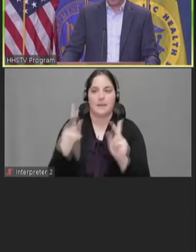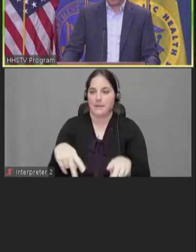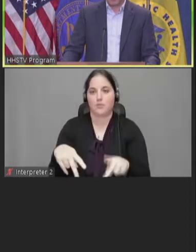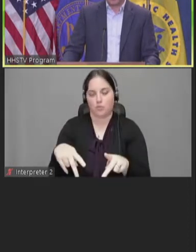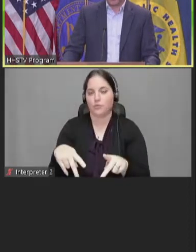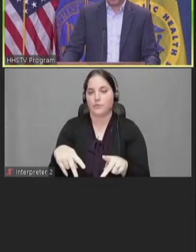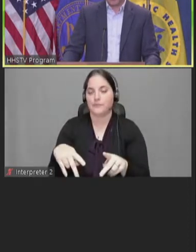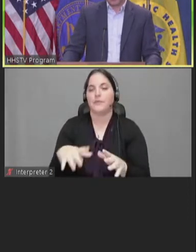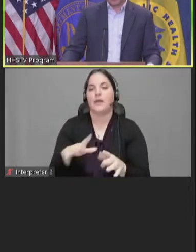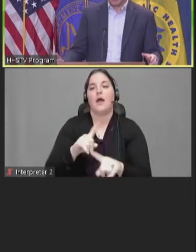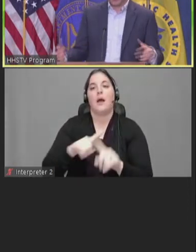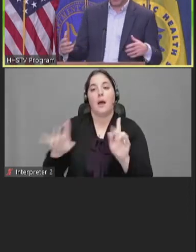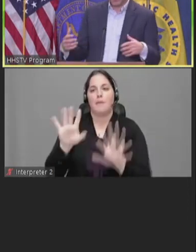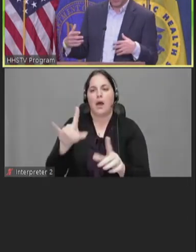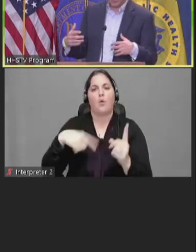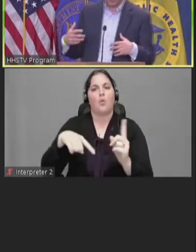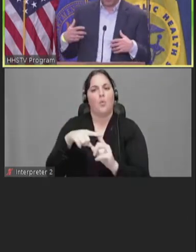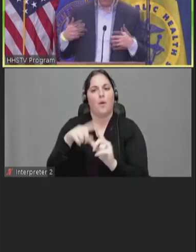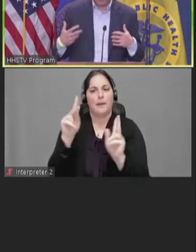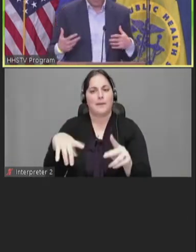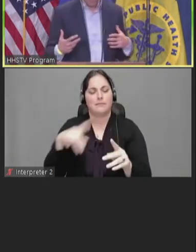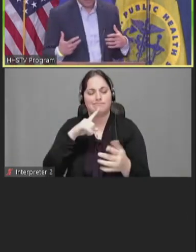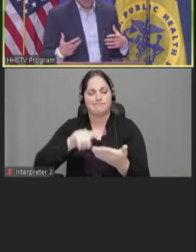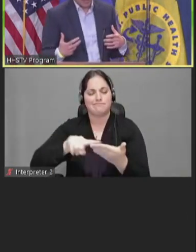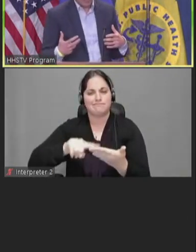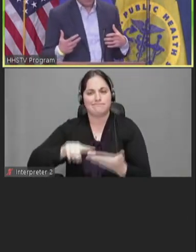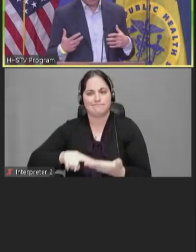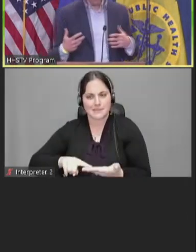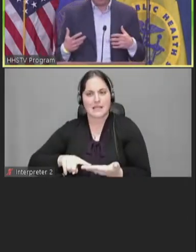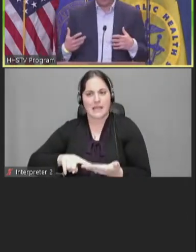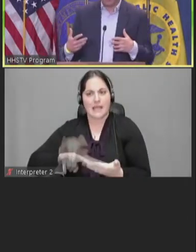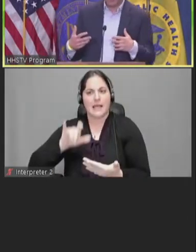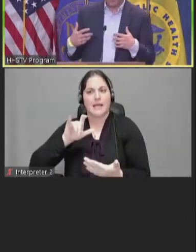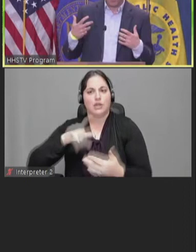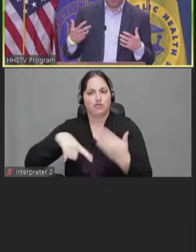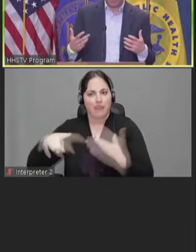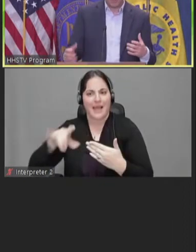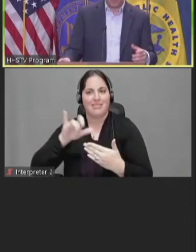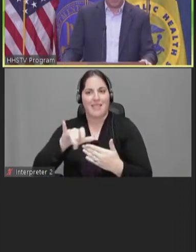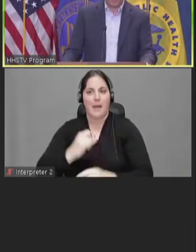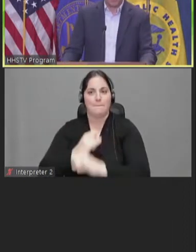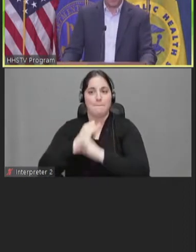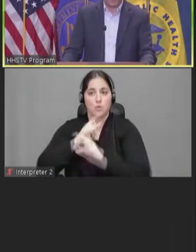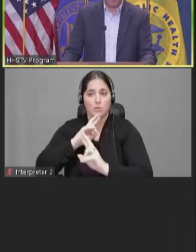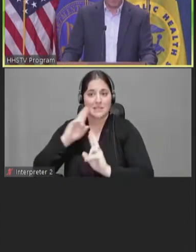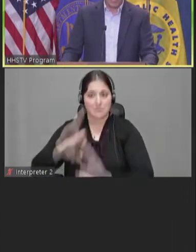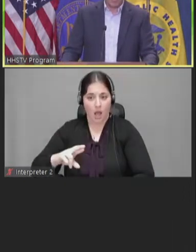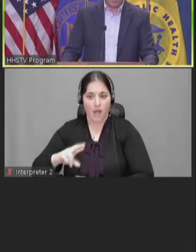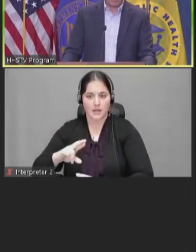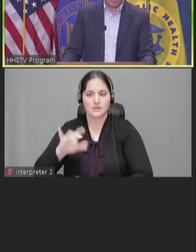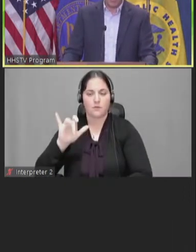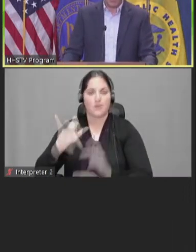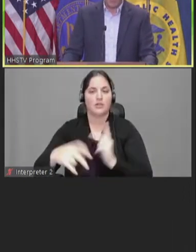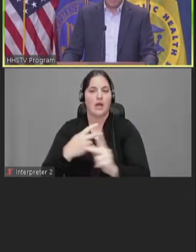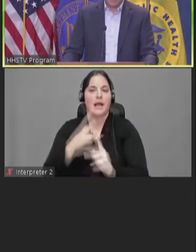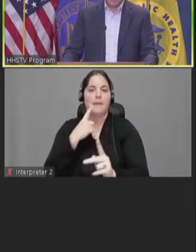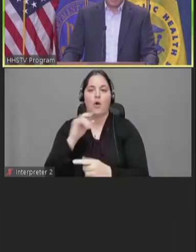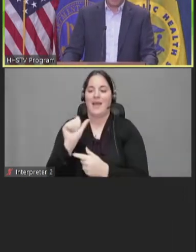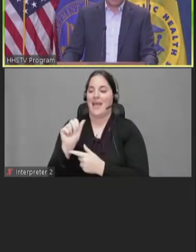But when investigators looked at the immune response in terms of antibody titers and